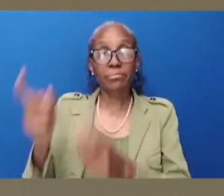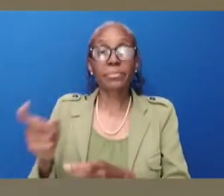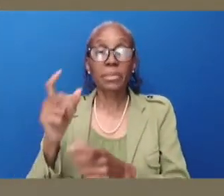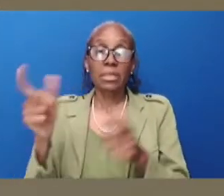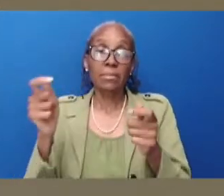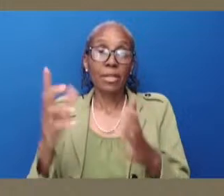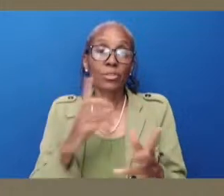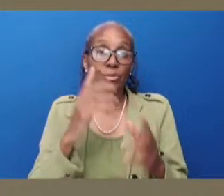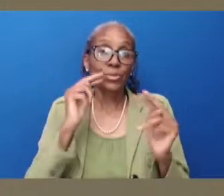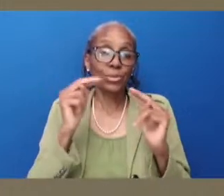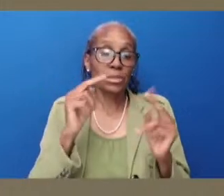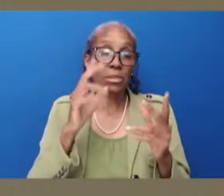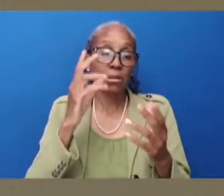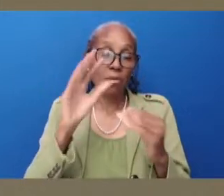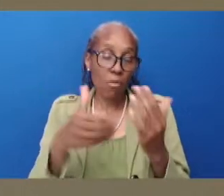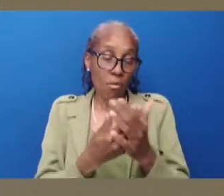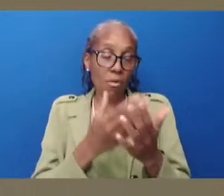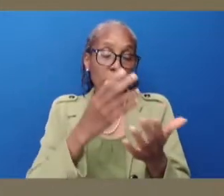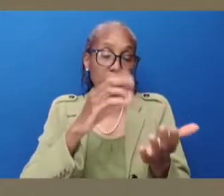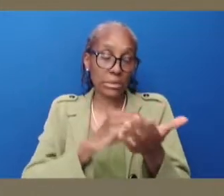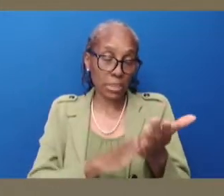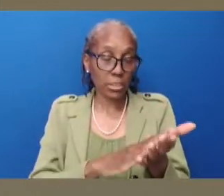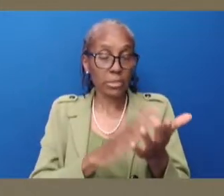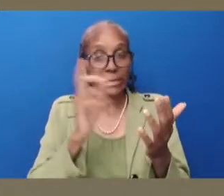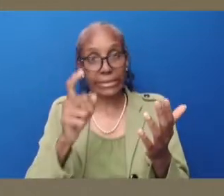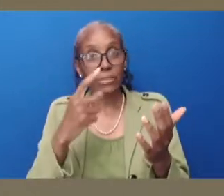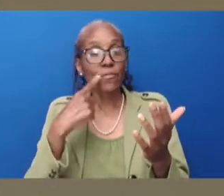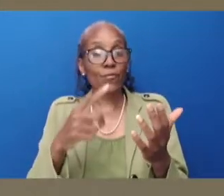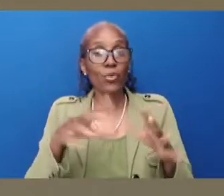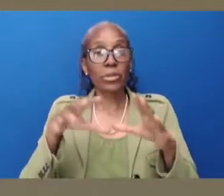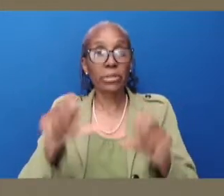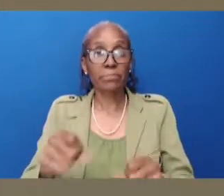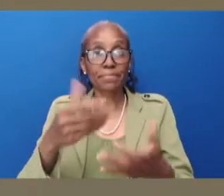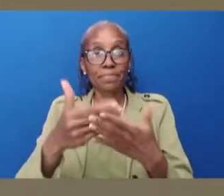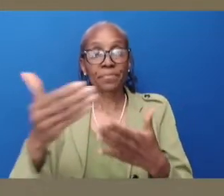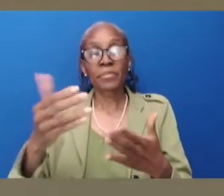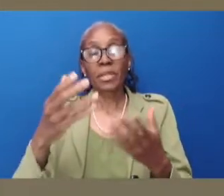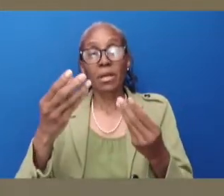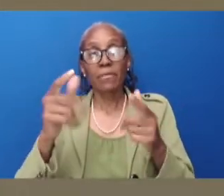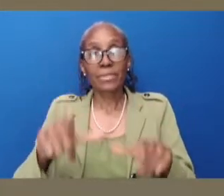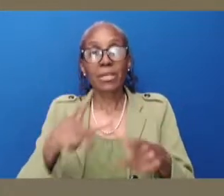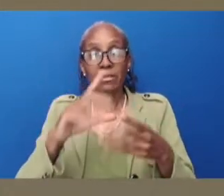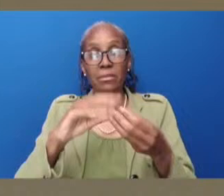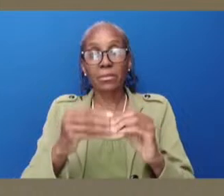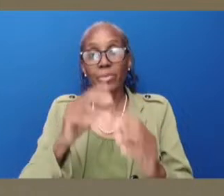NEXT UP, THE CHAIR WILL HE WANTS TAPE AIN'T MOTION AUTHORIZING